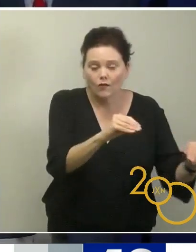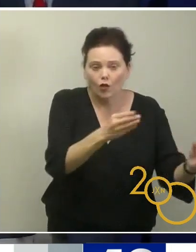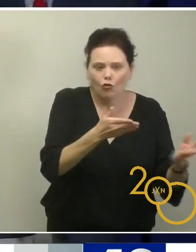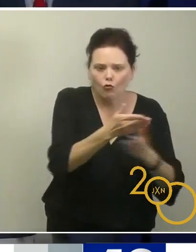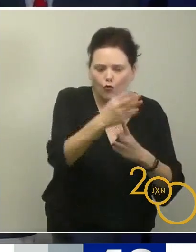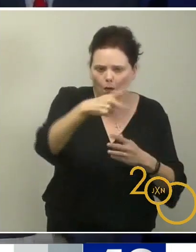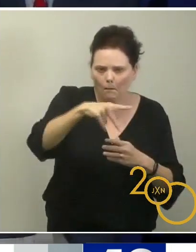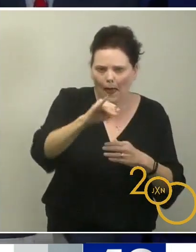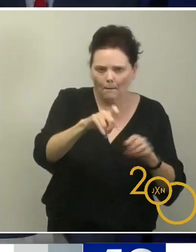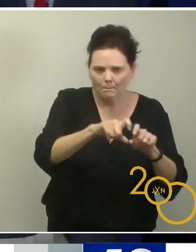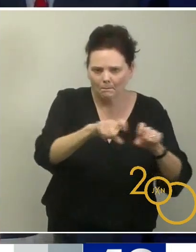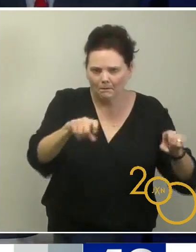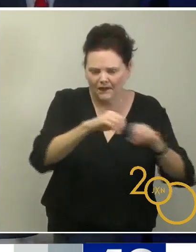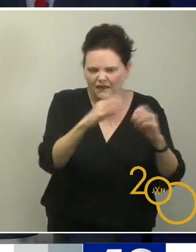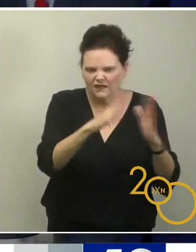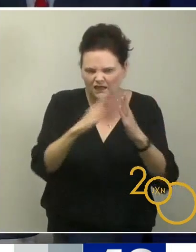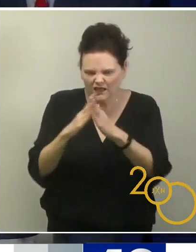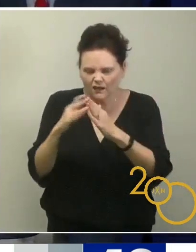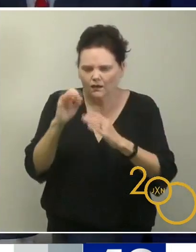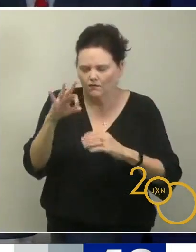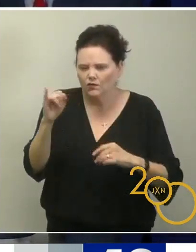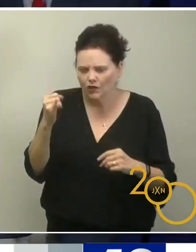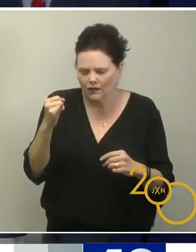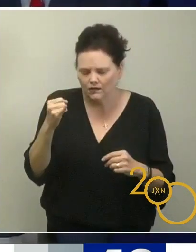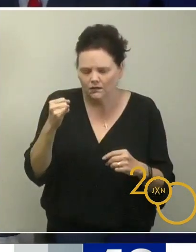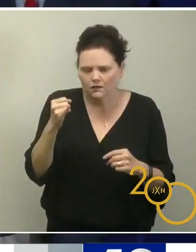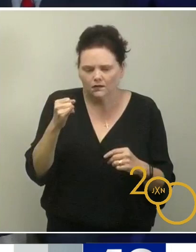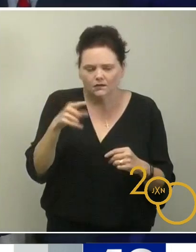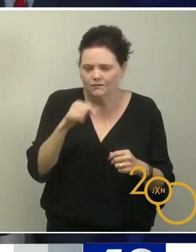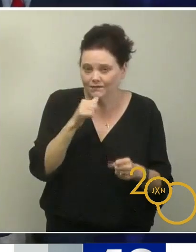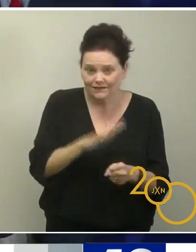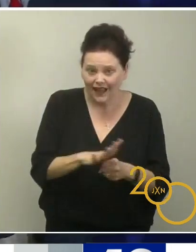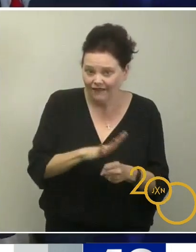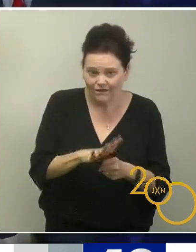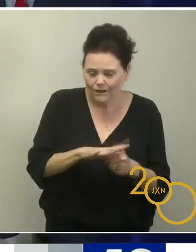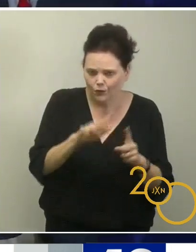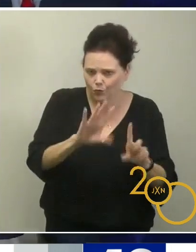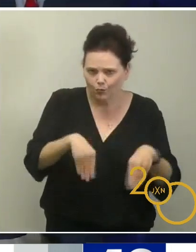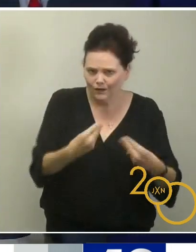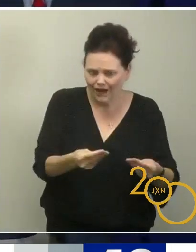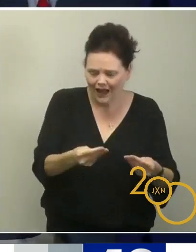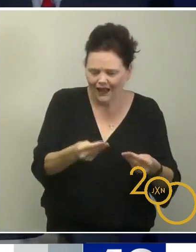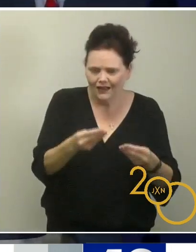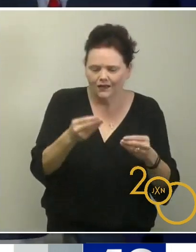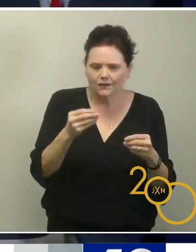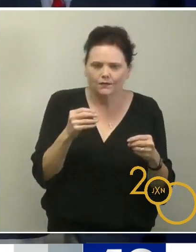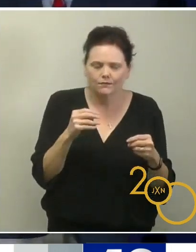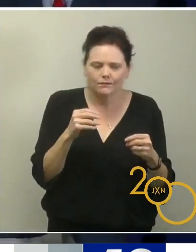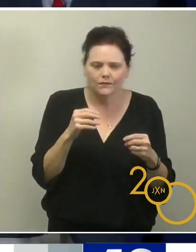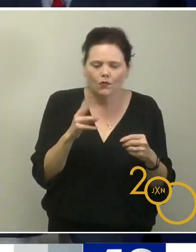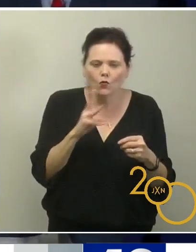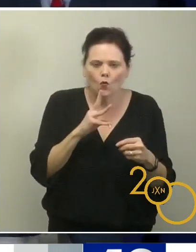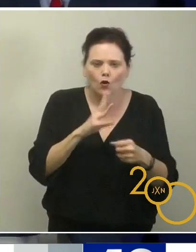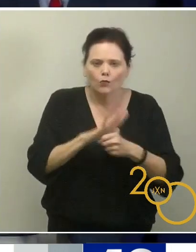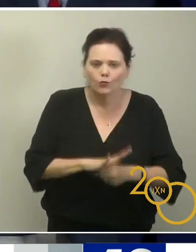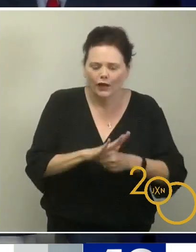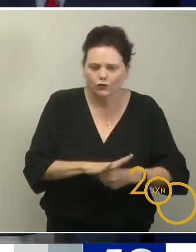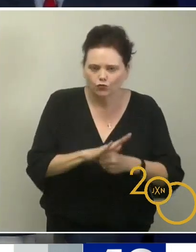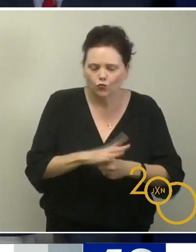OPERATING IS PUT IT AT A POSITION WHERE THE QUANTITY OF WATER THAT IS MOVING THROUGH